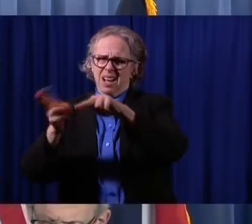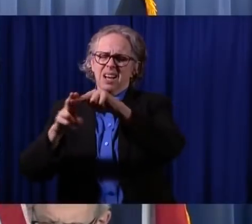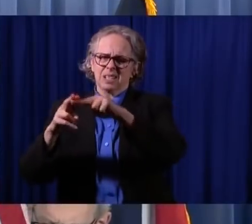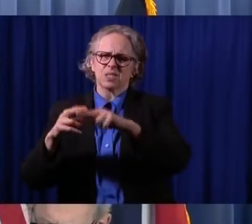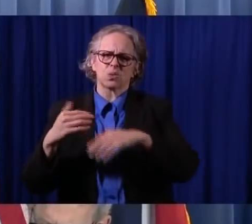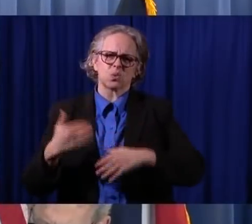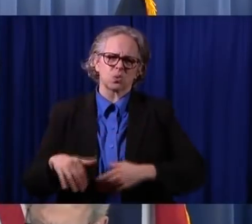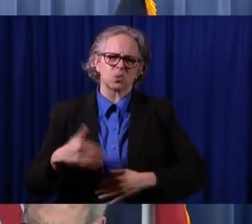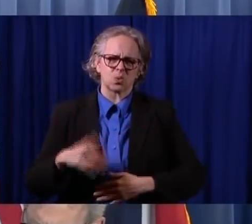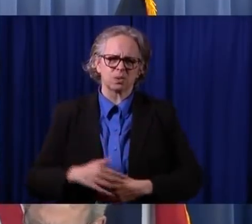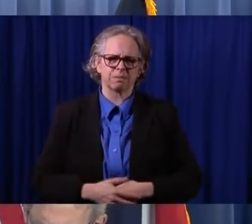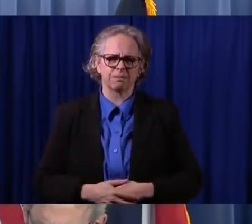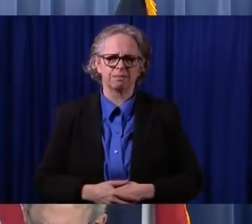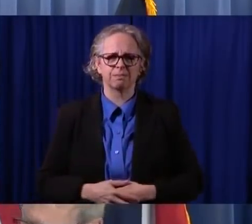AND HAMILTON COUNTY, CONCERNED